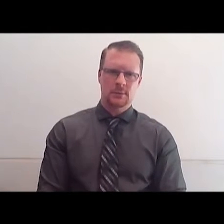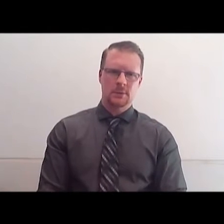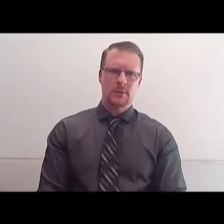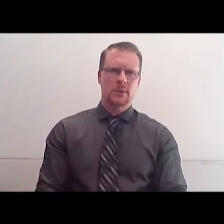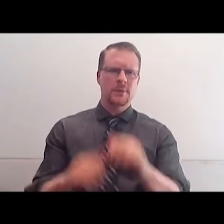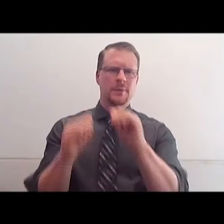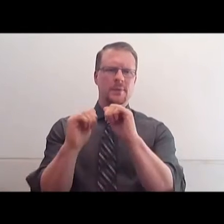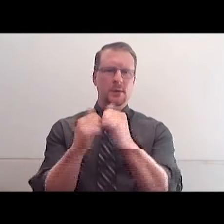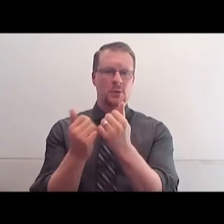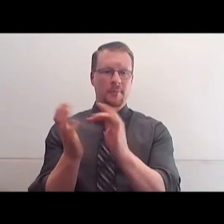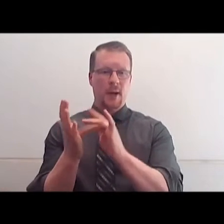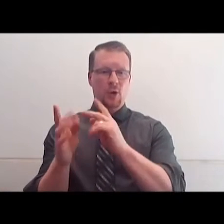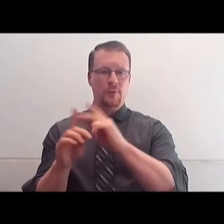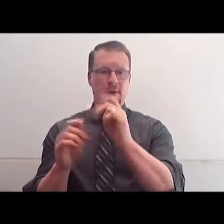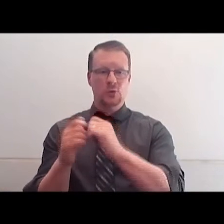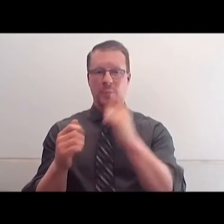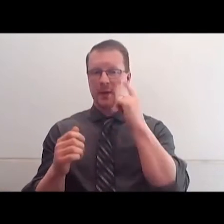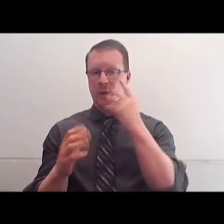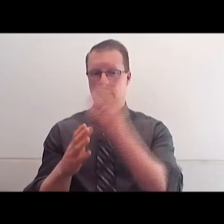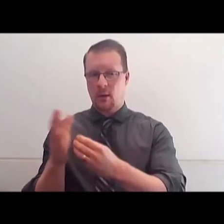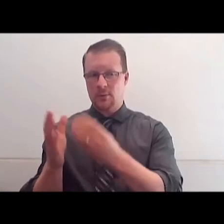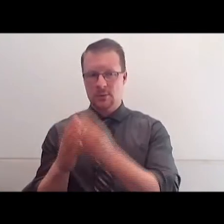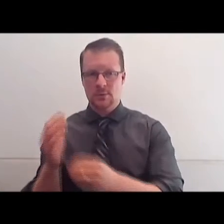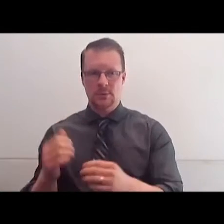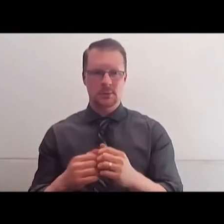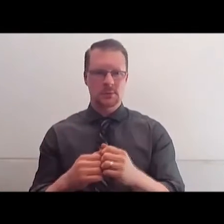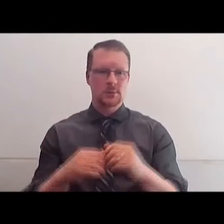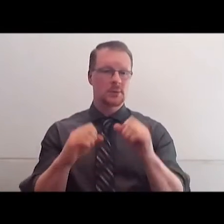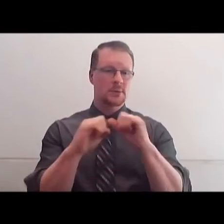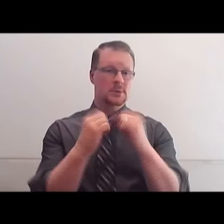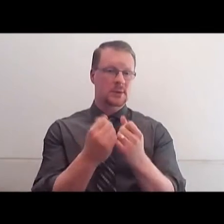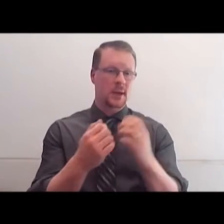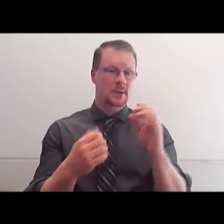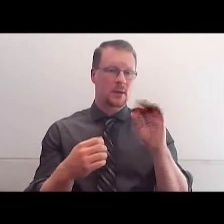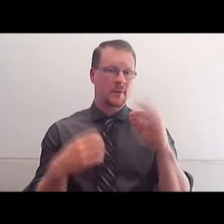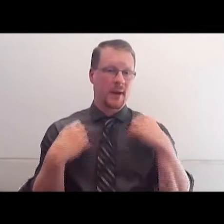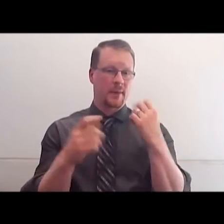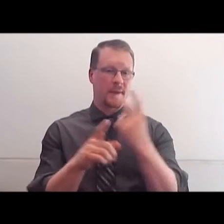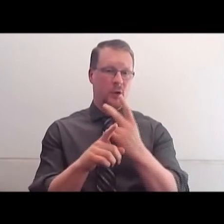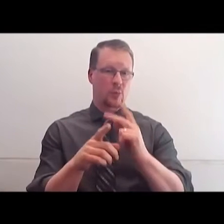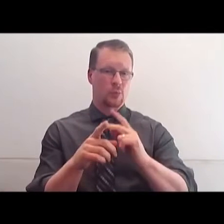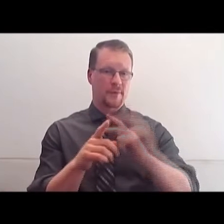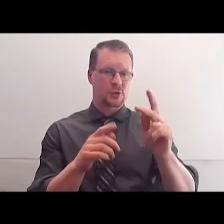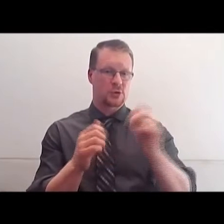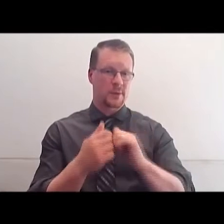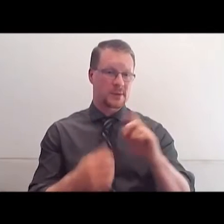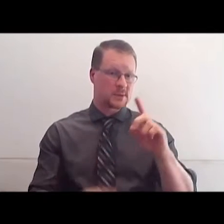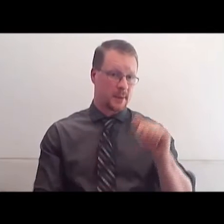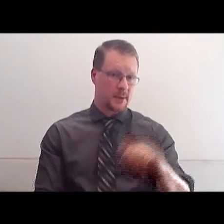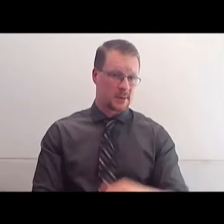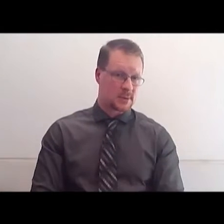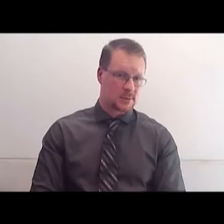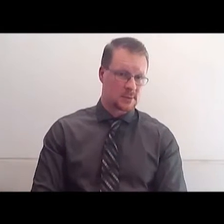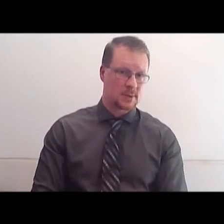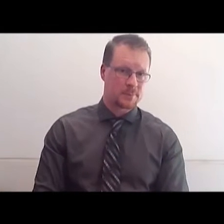but this is just two there are a number of others. There's the Association of Medical Professionals with Hearing Losses and